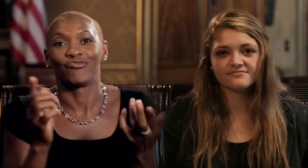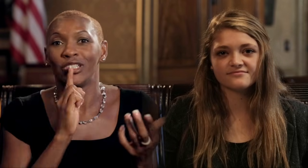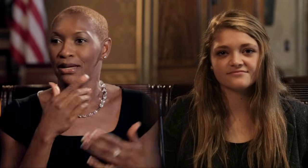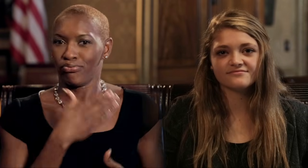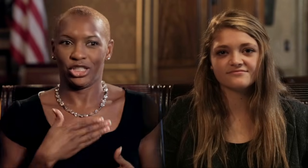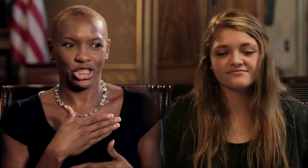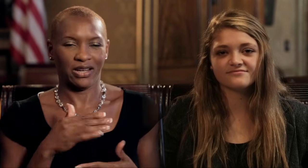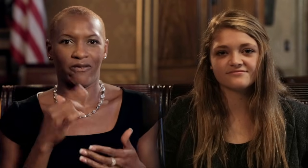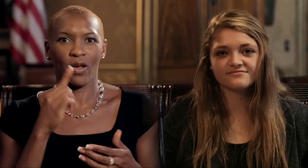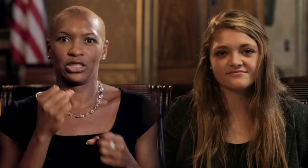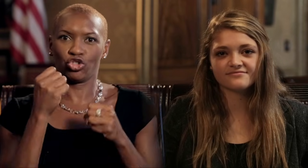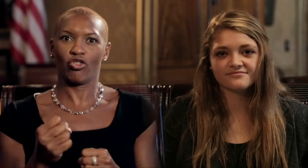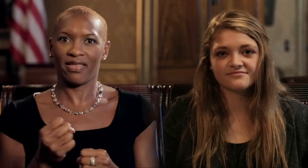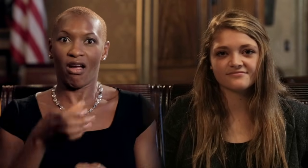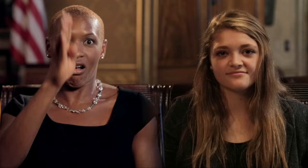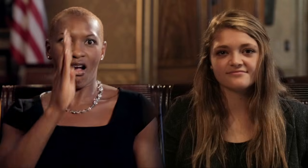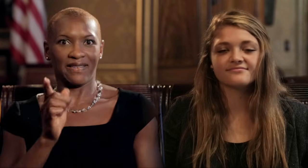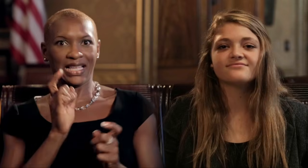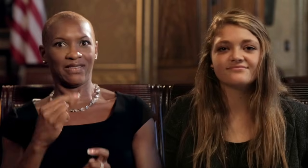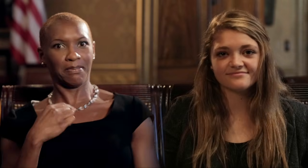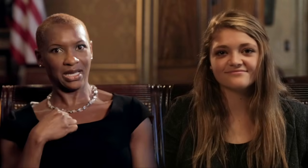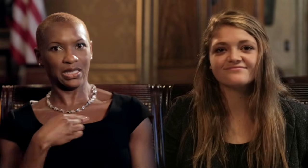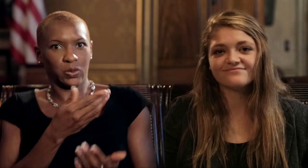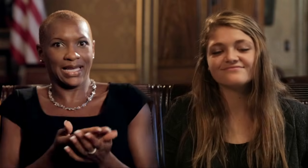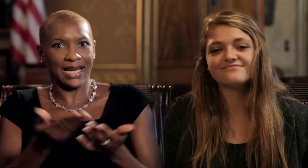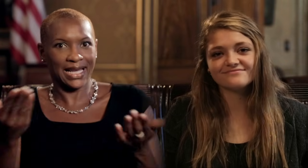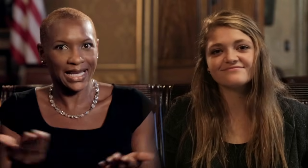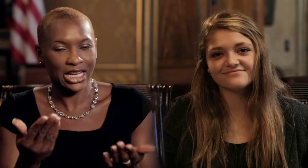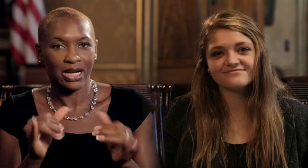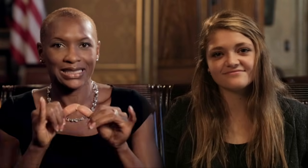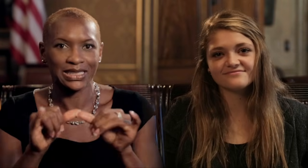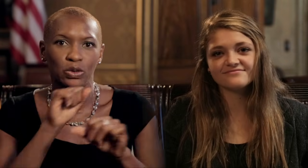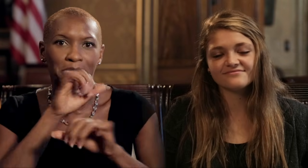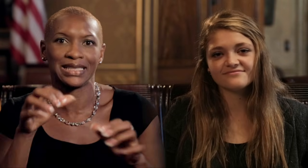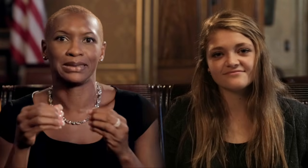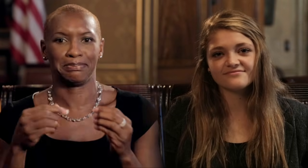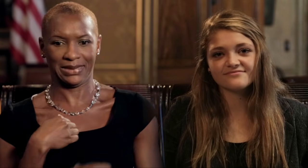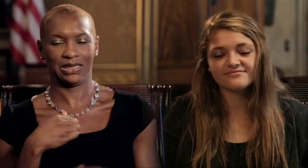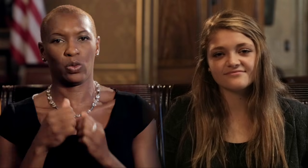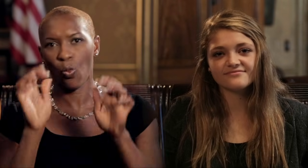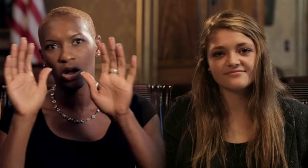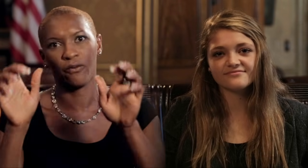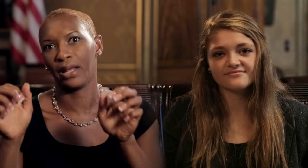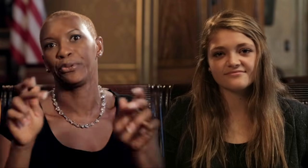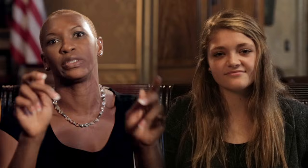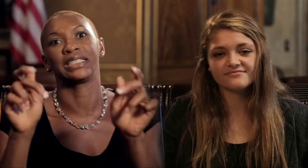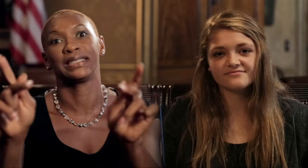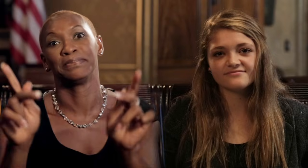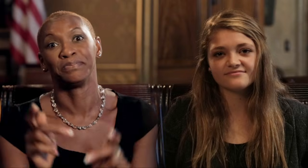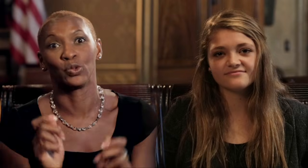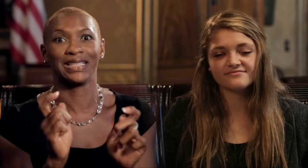I really appreciate the strength that God has given me, to get here and to continue to bless me with wonderful opportunities.